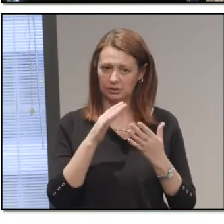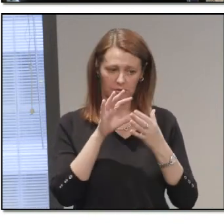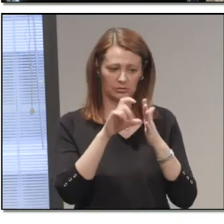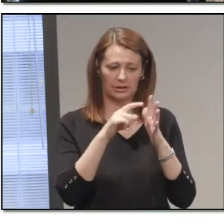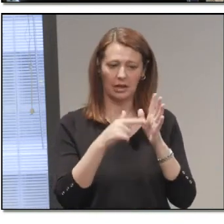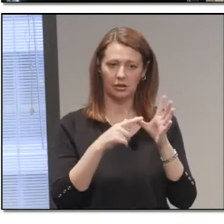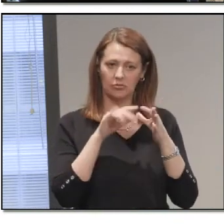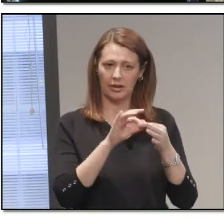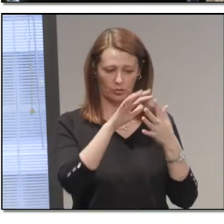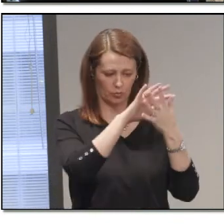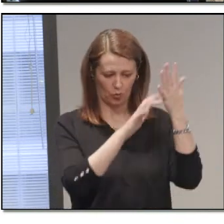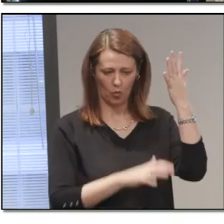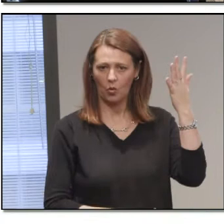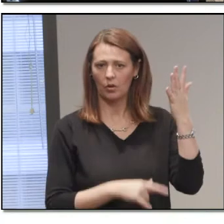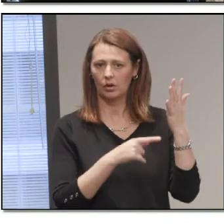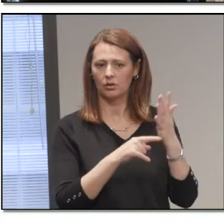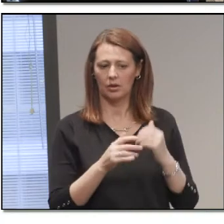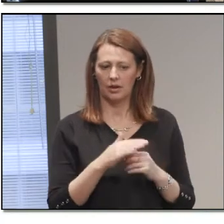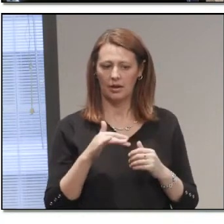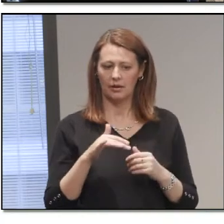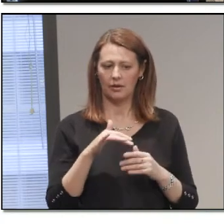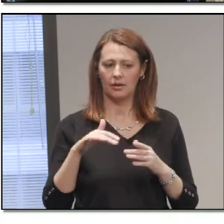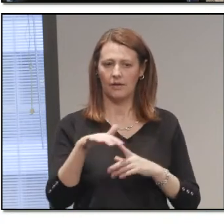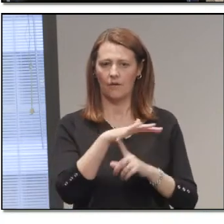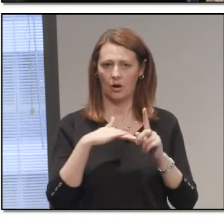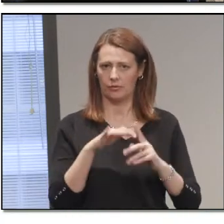on environmental contributions to the causation of these diseases.